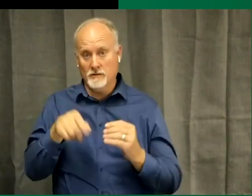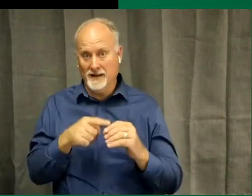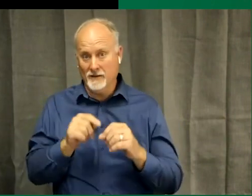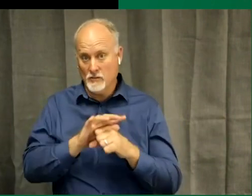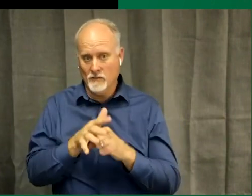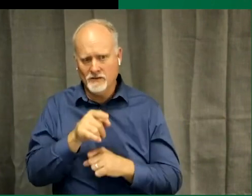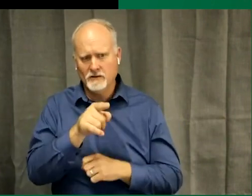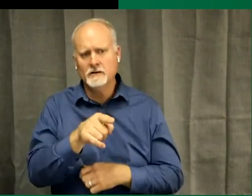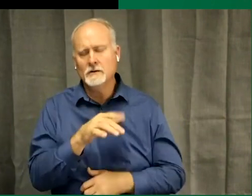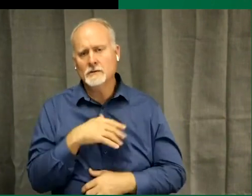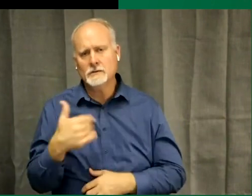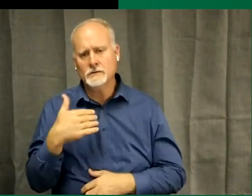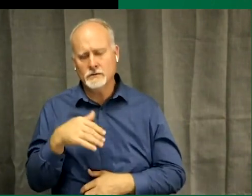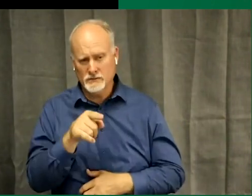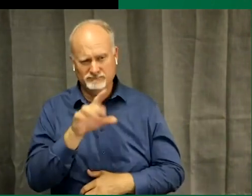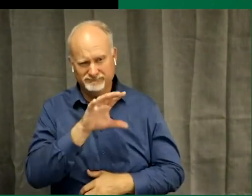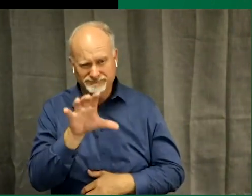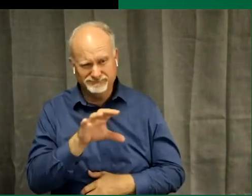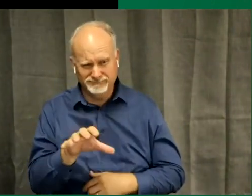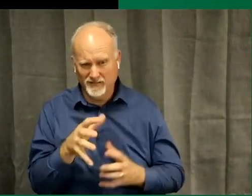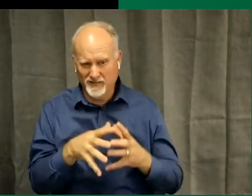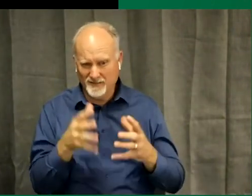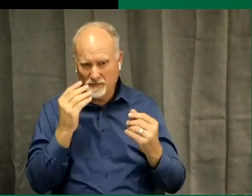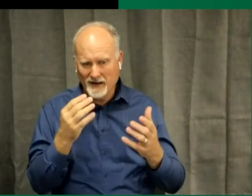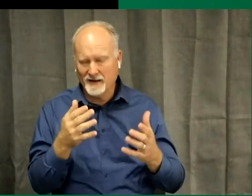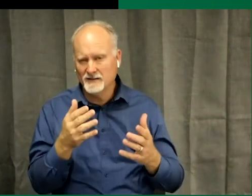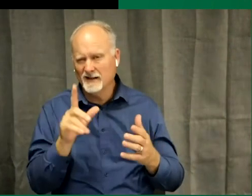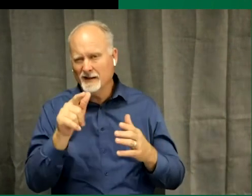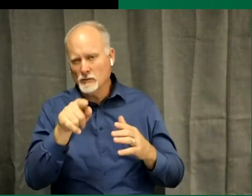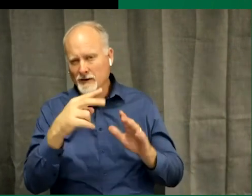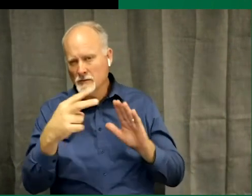super busy slide but we're including it in some materials you can look at later it came from an